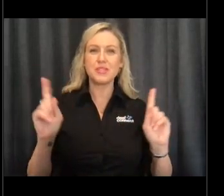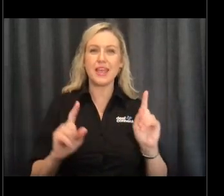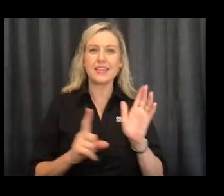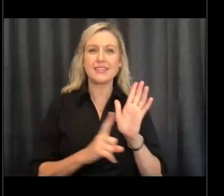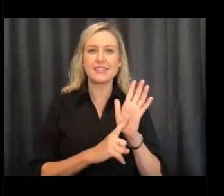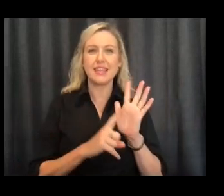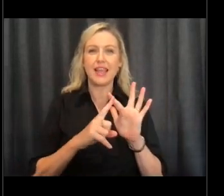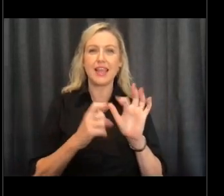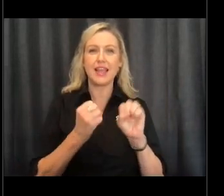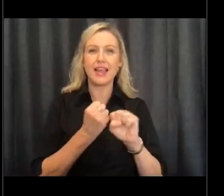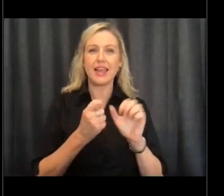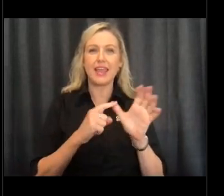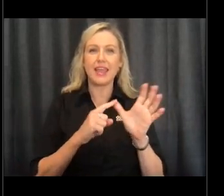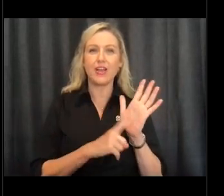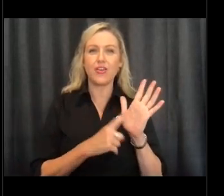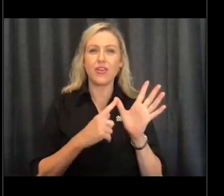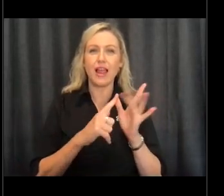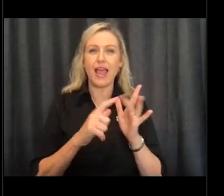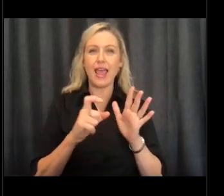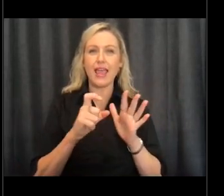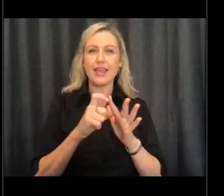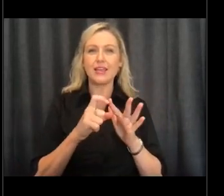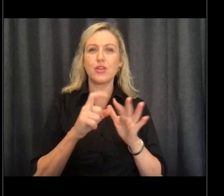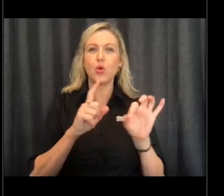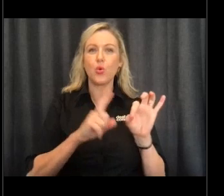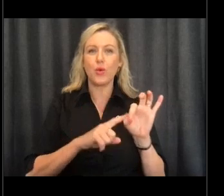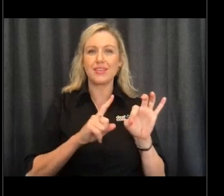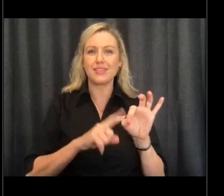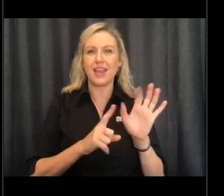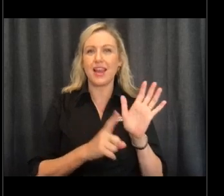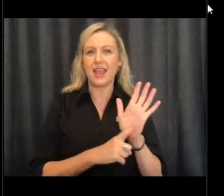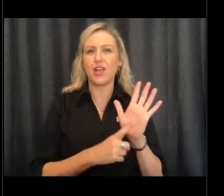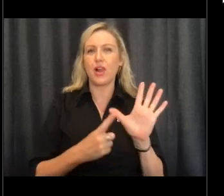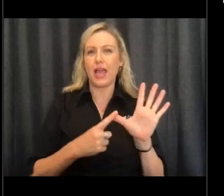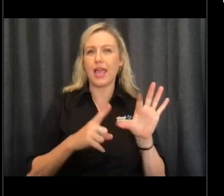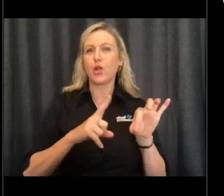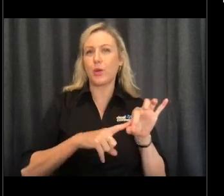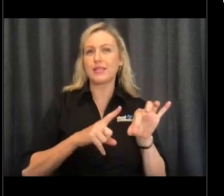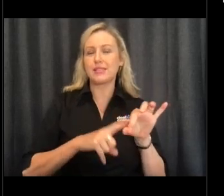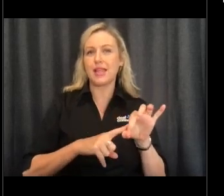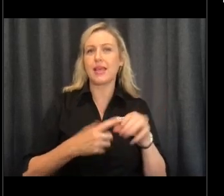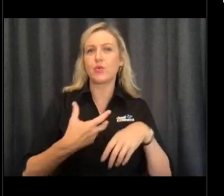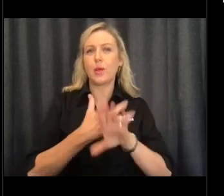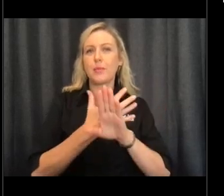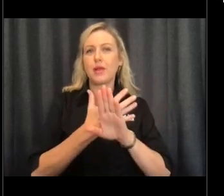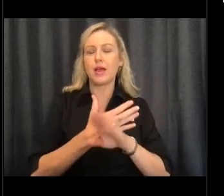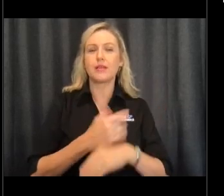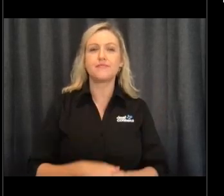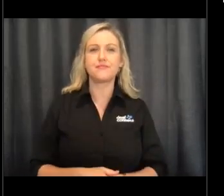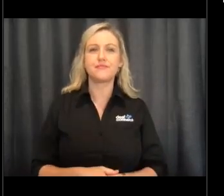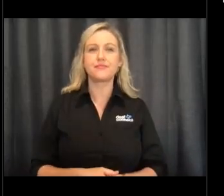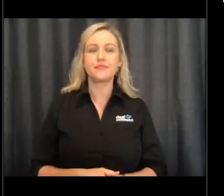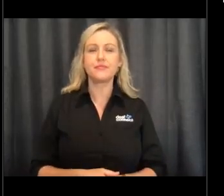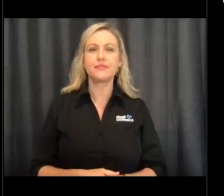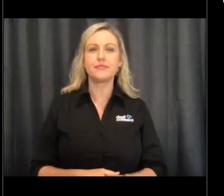I'd just like to start by - on behalf of everyone in the room today paying our respects to the